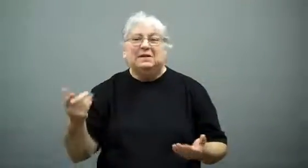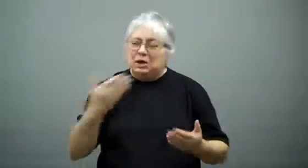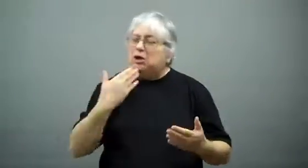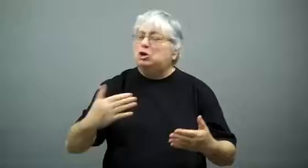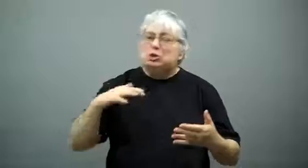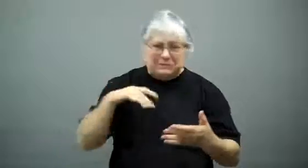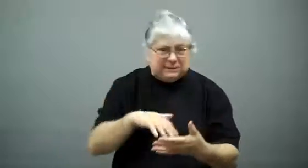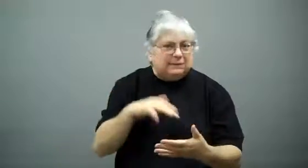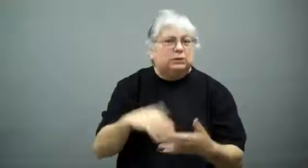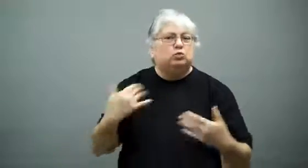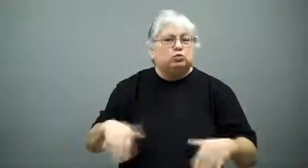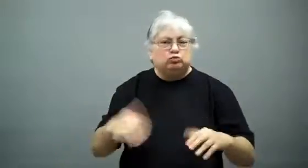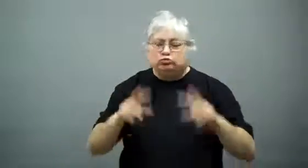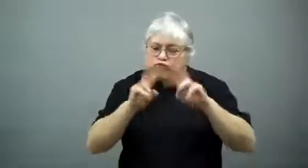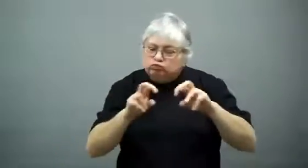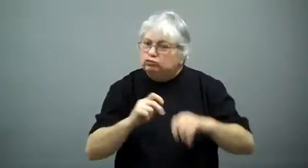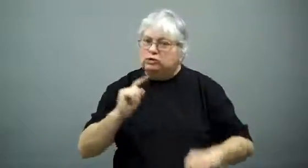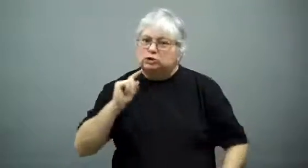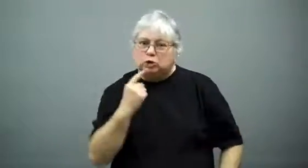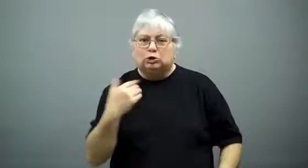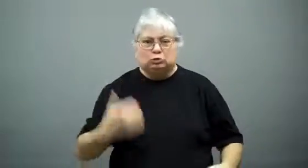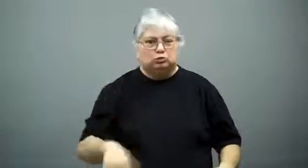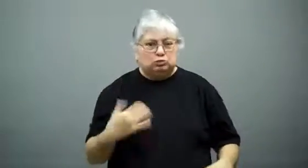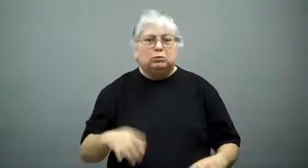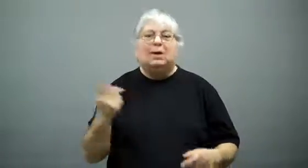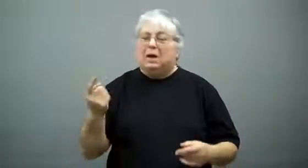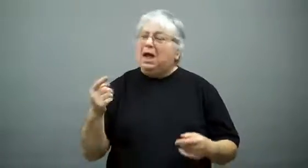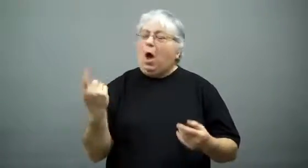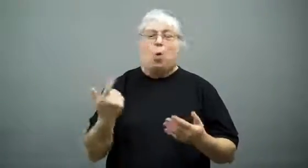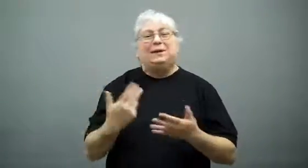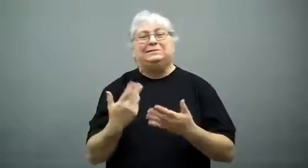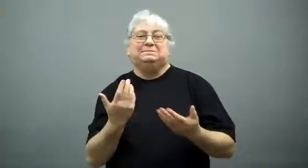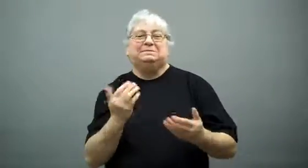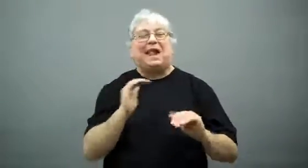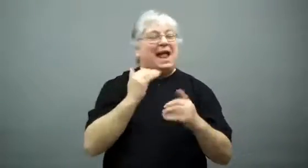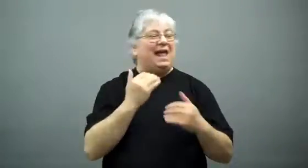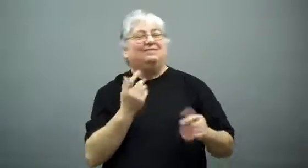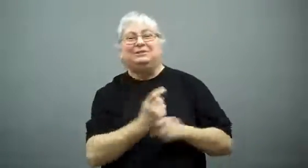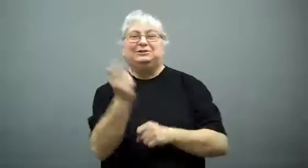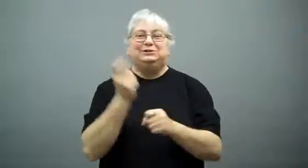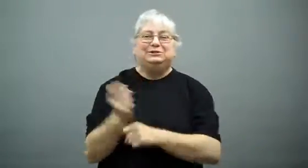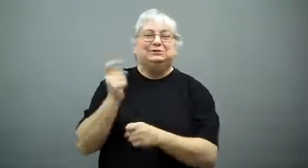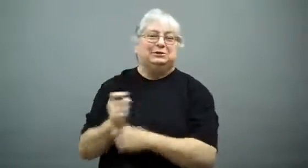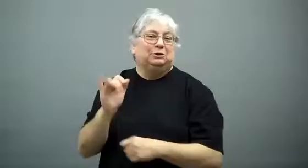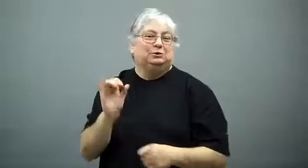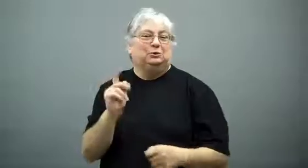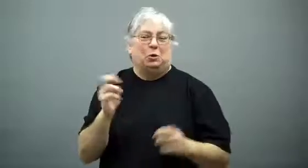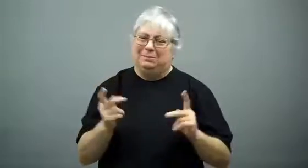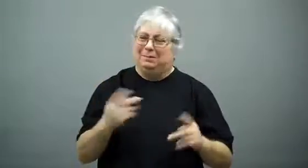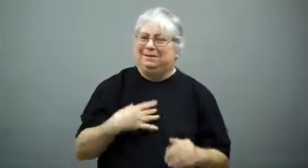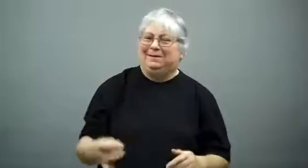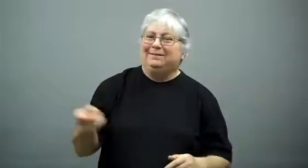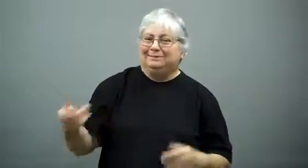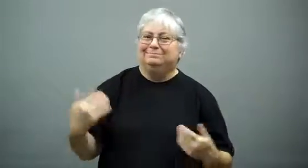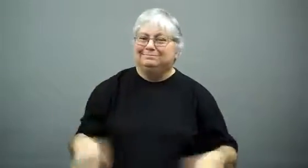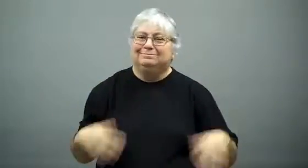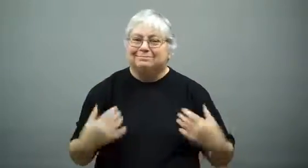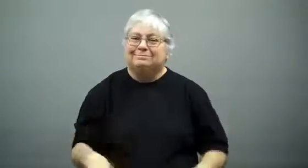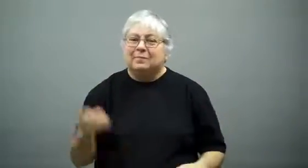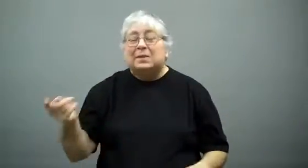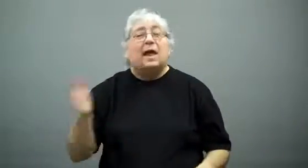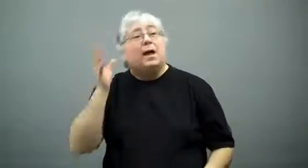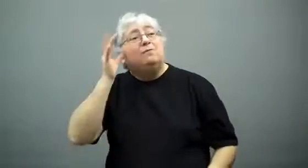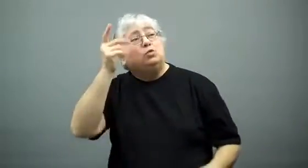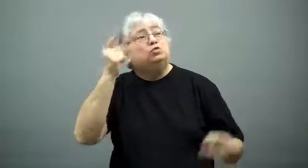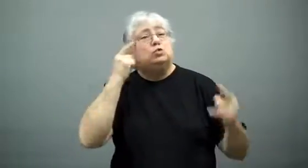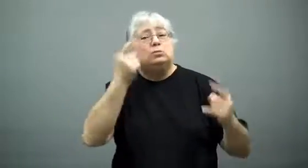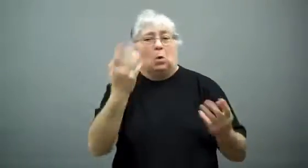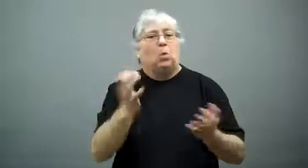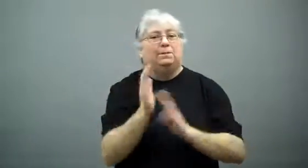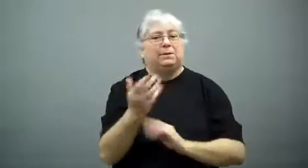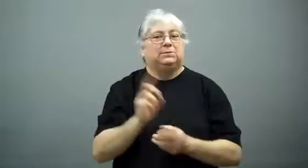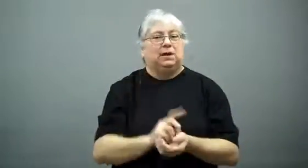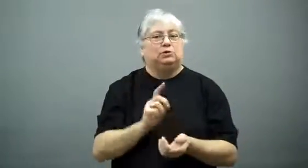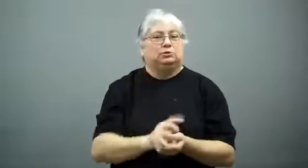He was a serious student, and studied hard.